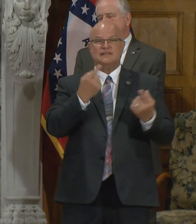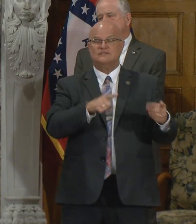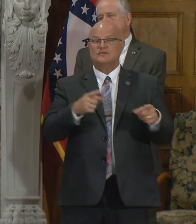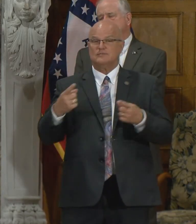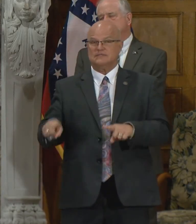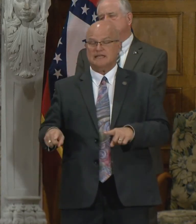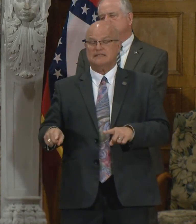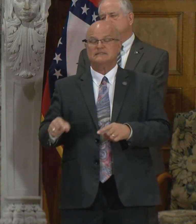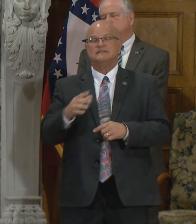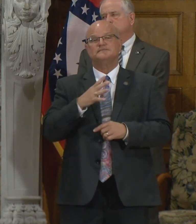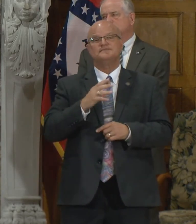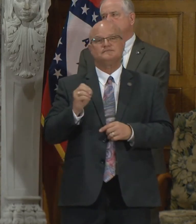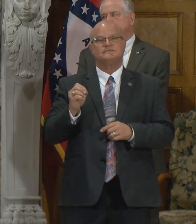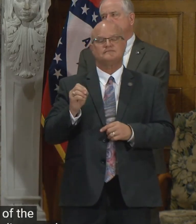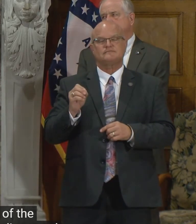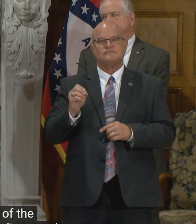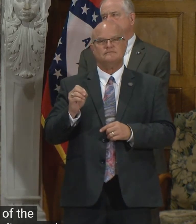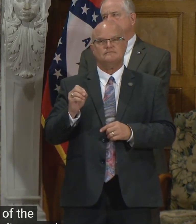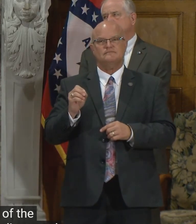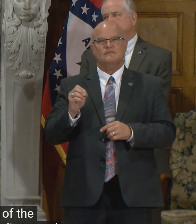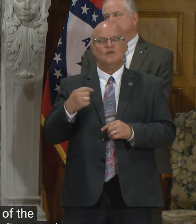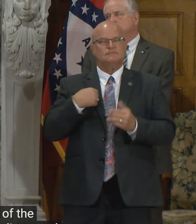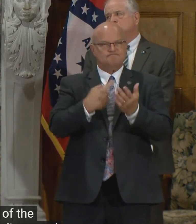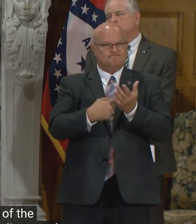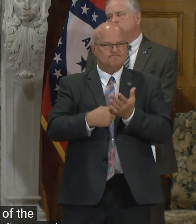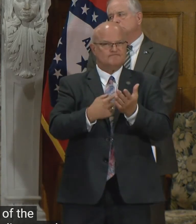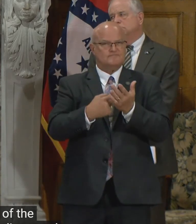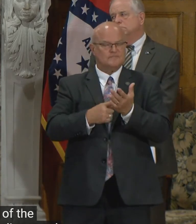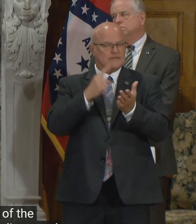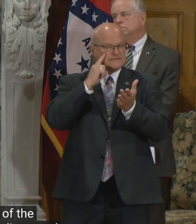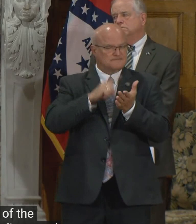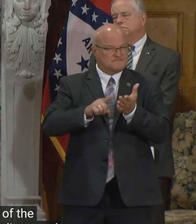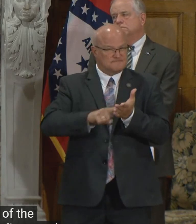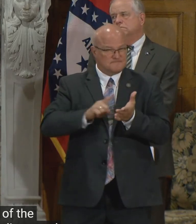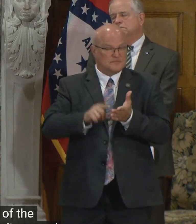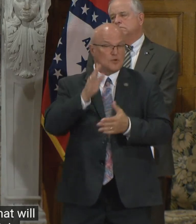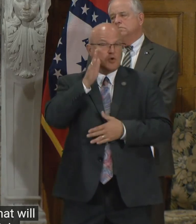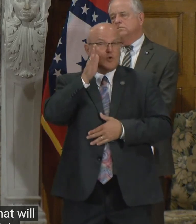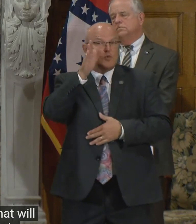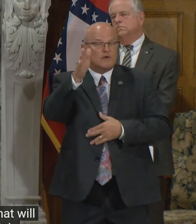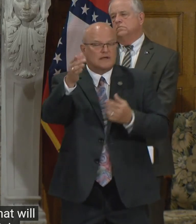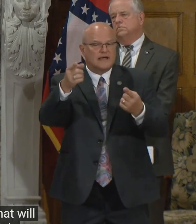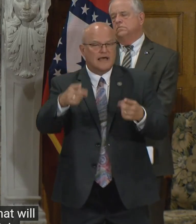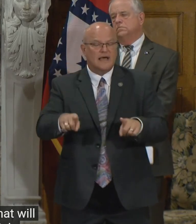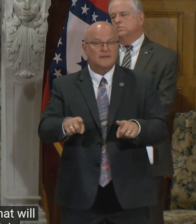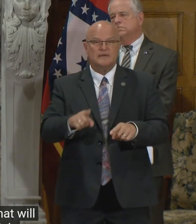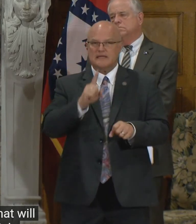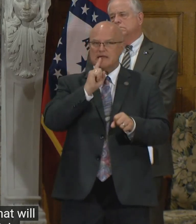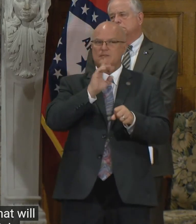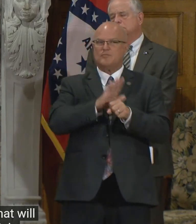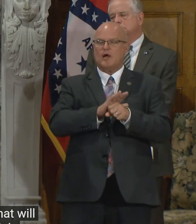circumstances and we discussed the investigation that will ensue. He certainly promised all the cooperation,